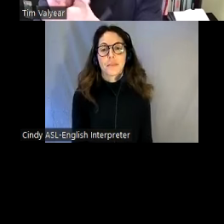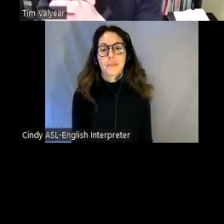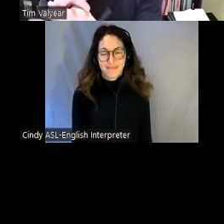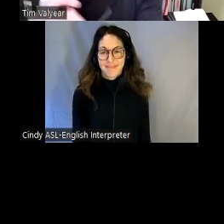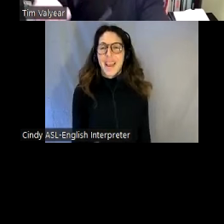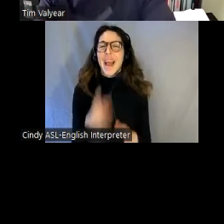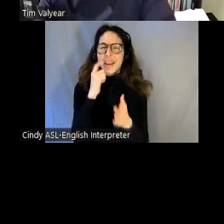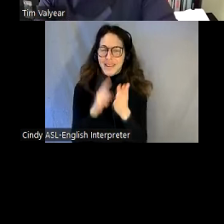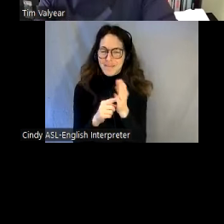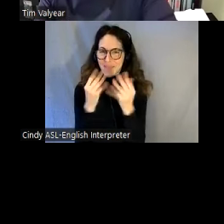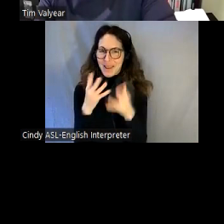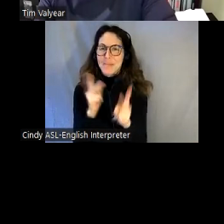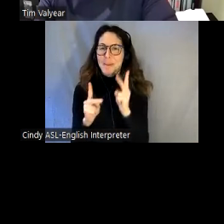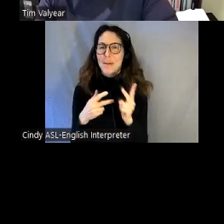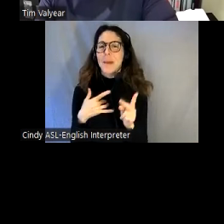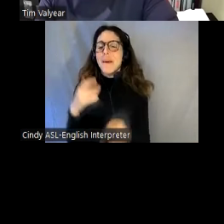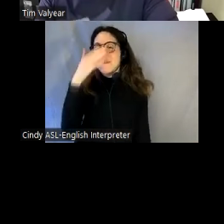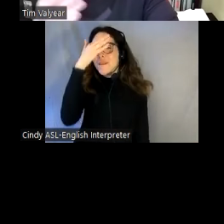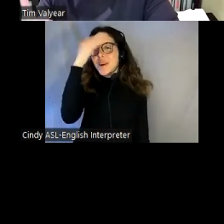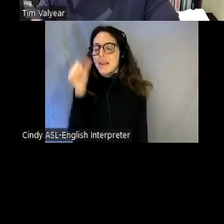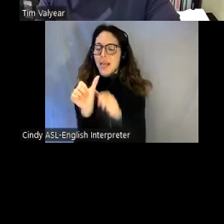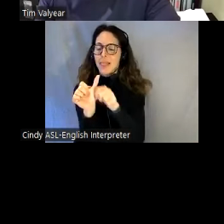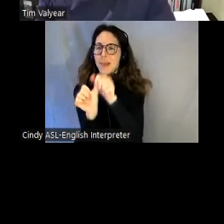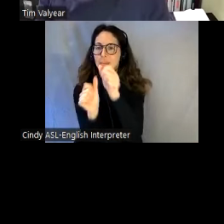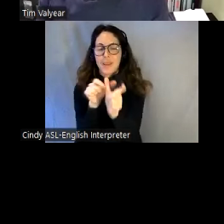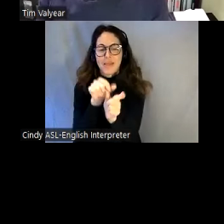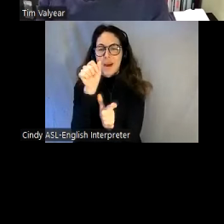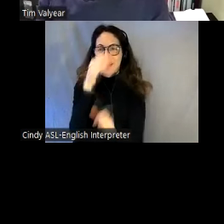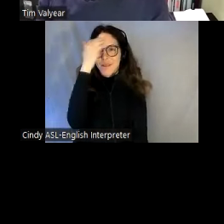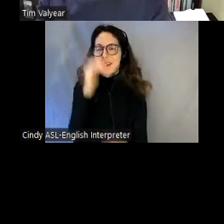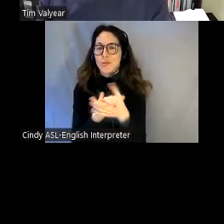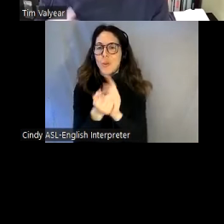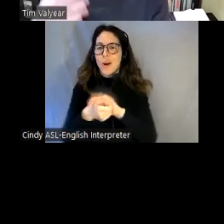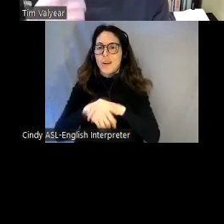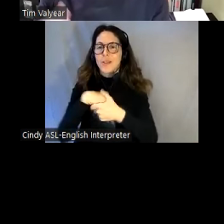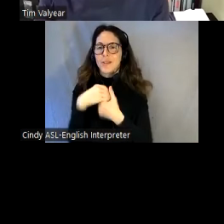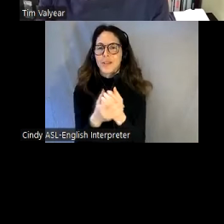important thing. And one of the things we often note is